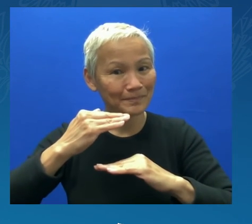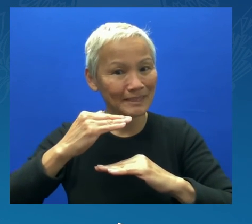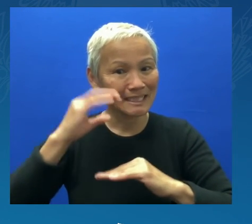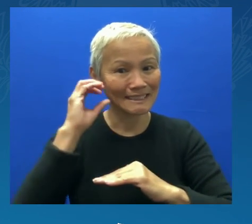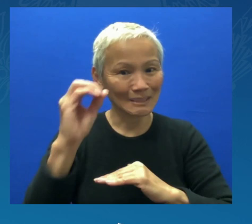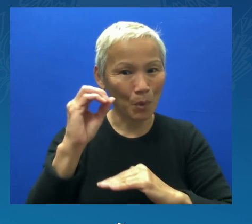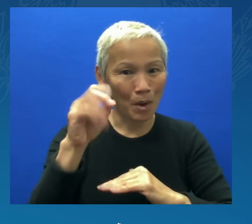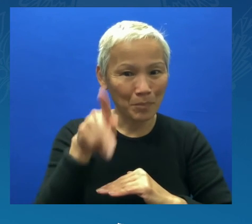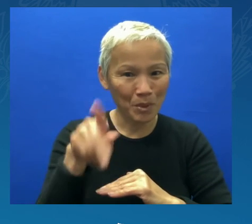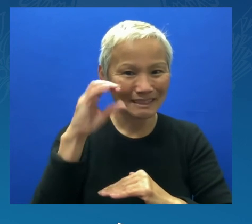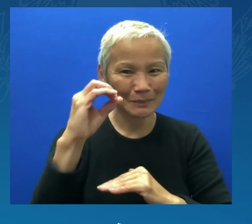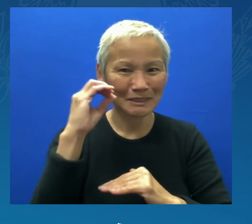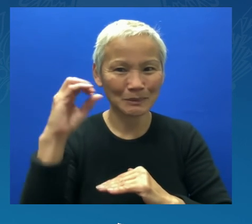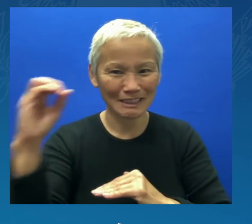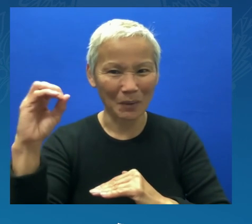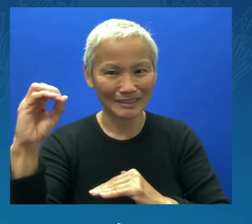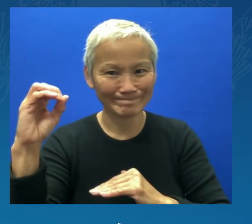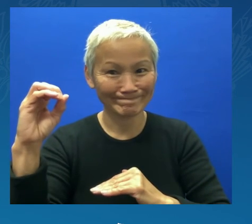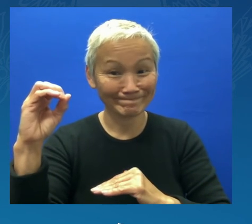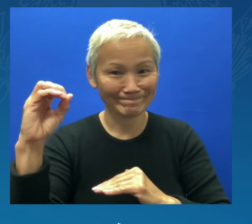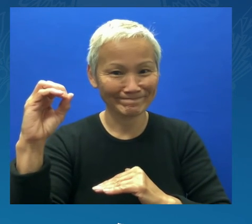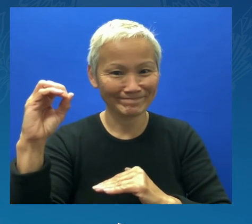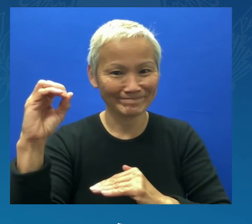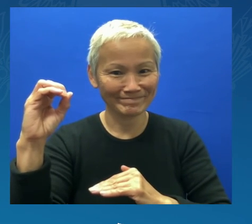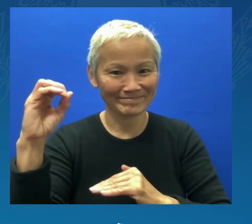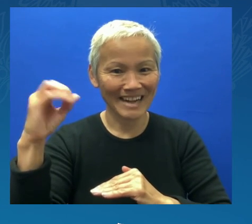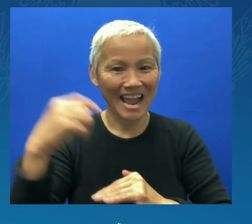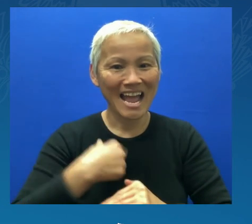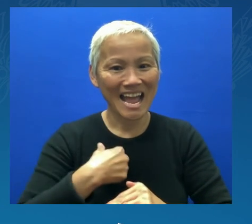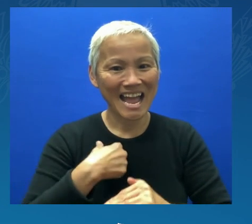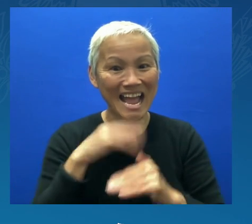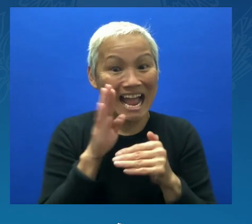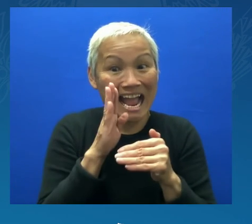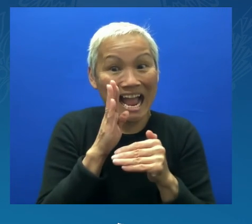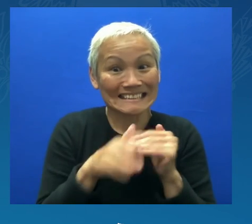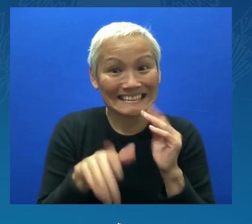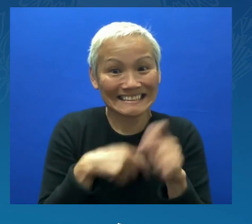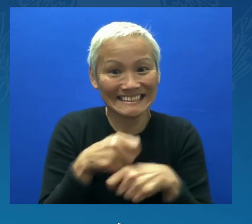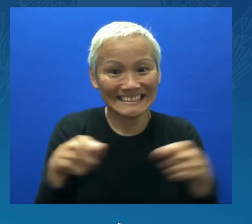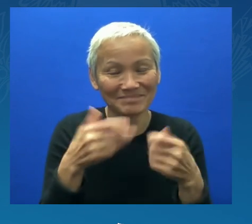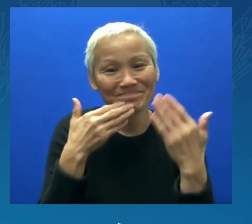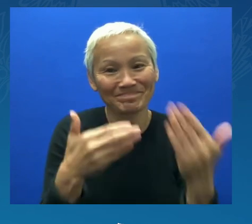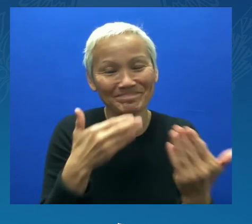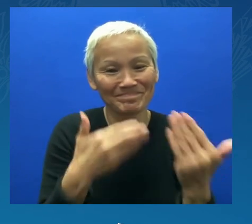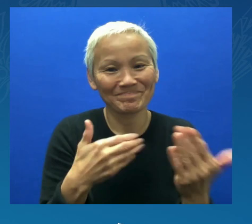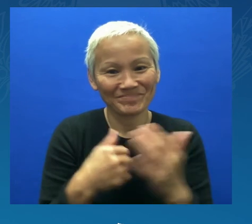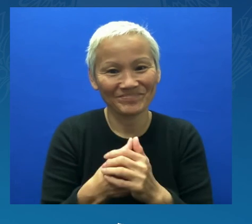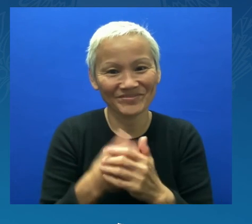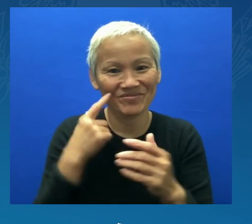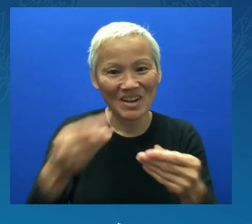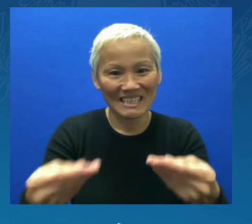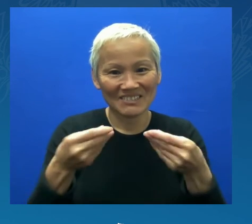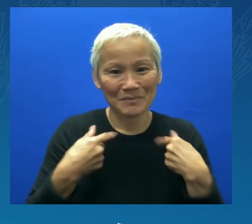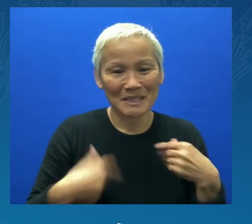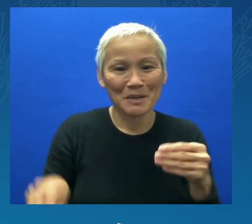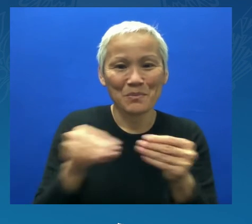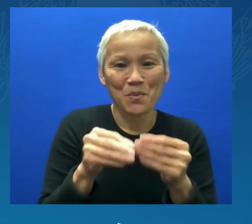So I'm going to ask you to close us up and to thank you for giving us more time. And we're grateful to you.